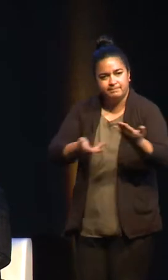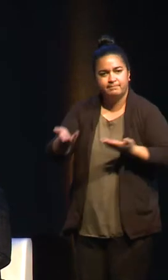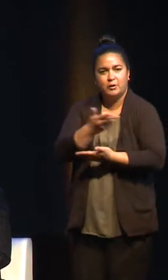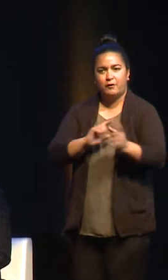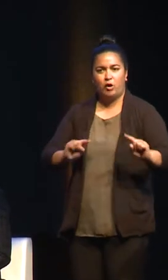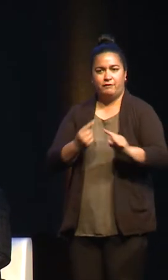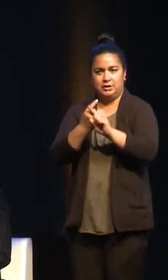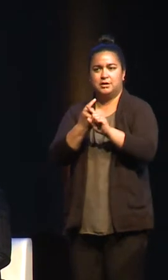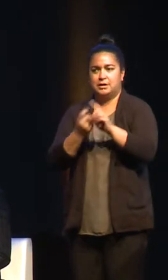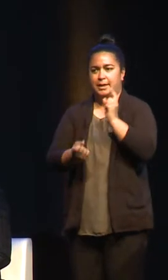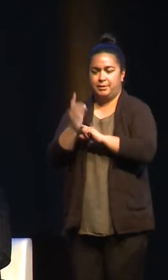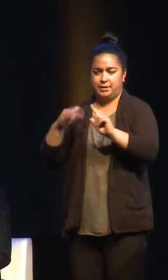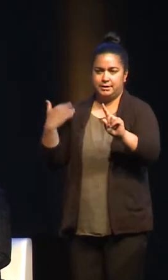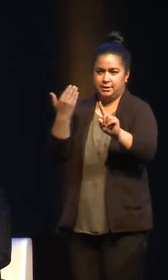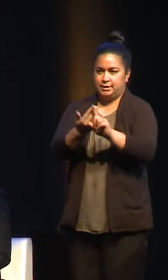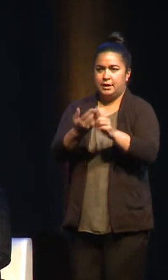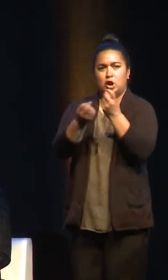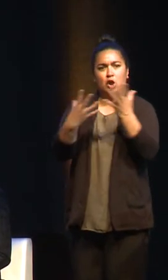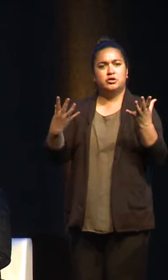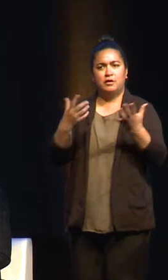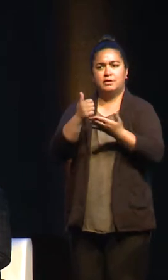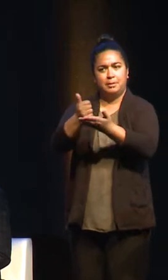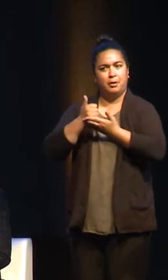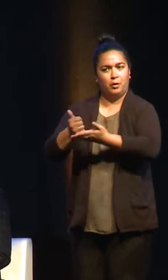last few days, there's actually a lot of a lot of broad support for this. And that's